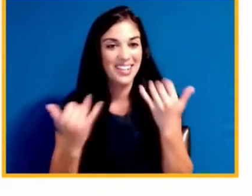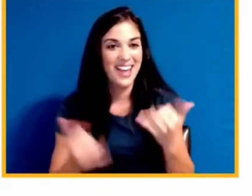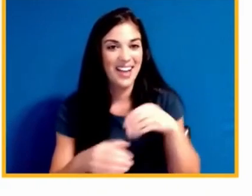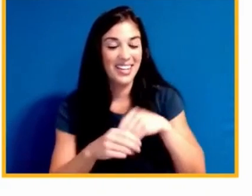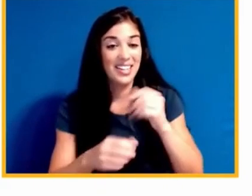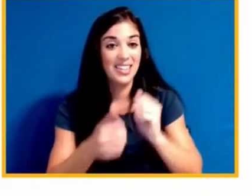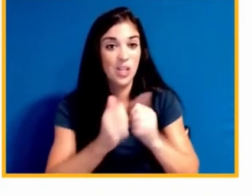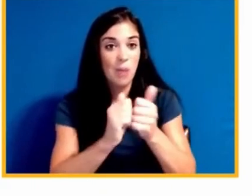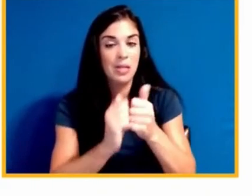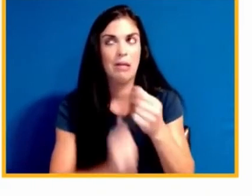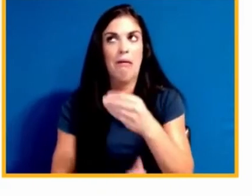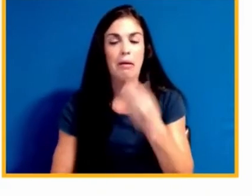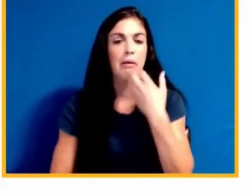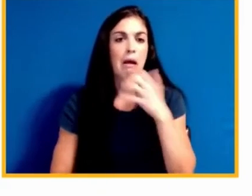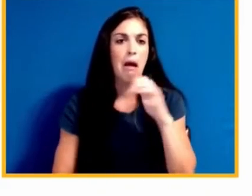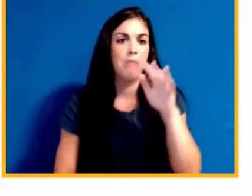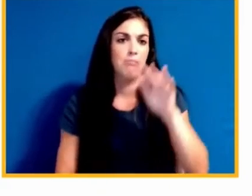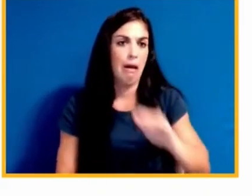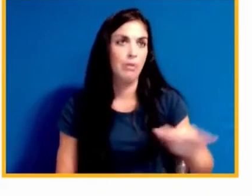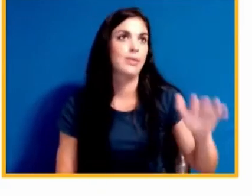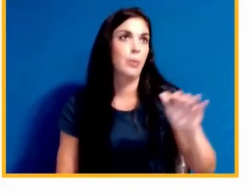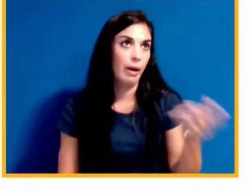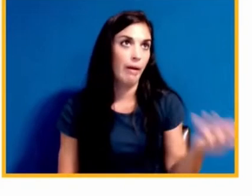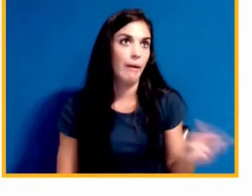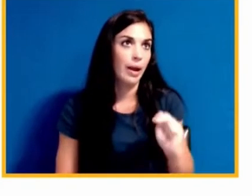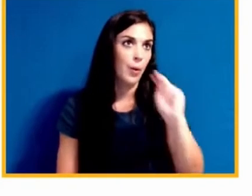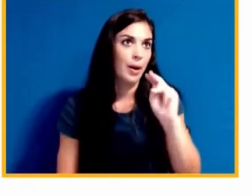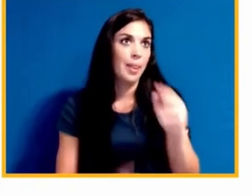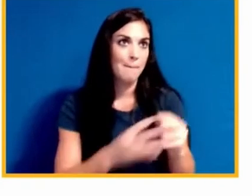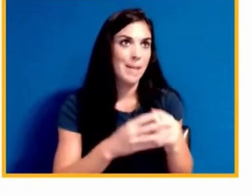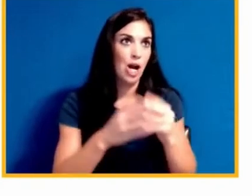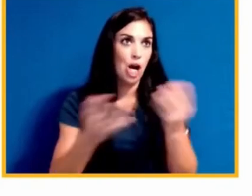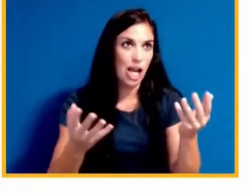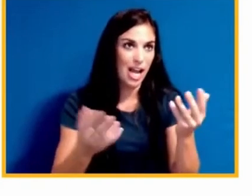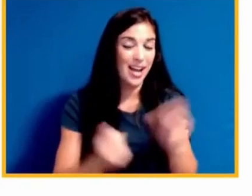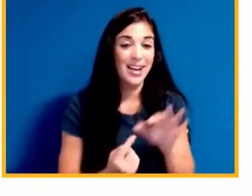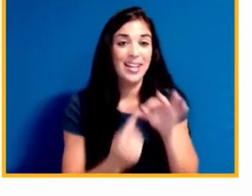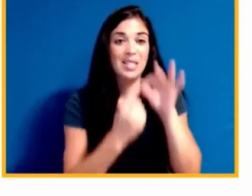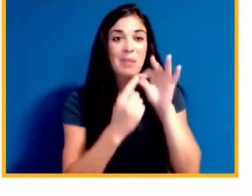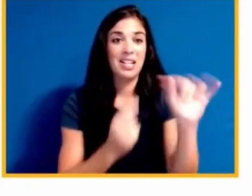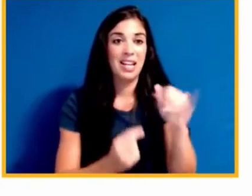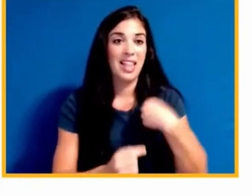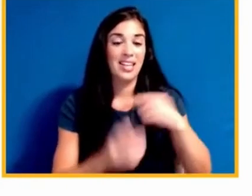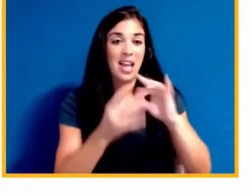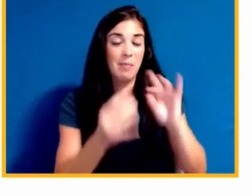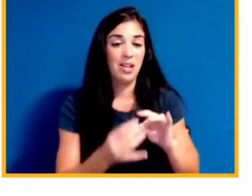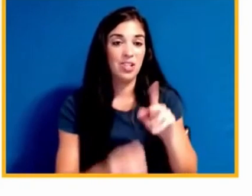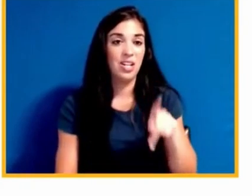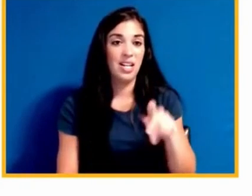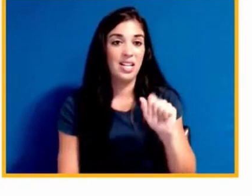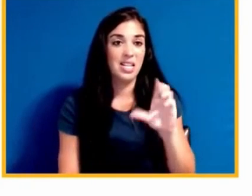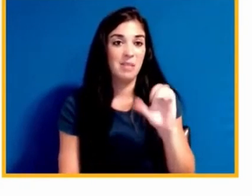and of course getting hot elsewhere in North America at least, especially again, like I mentioned in the Pacific Northwest, or